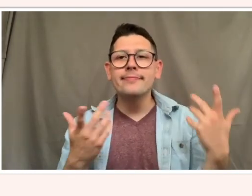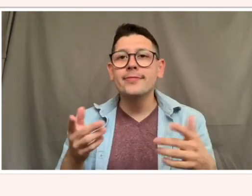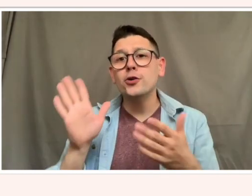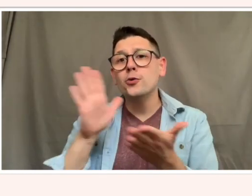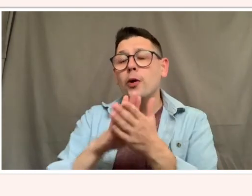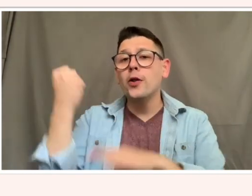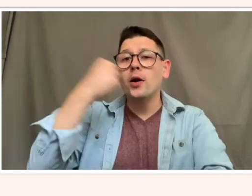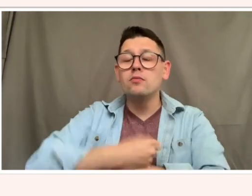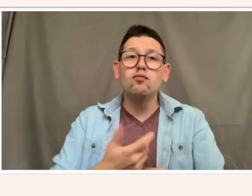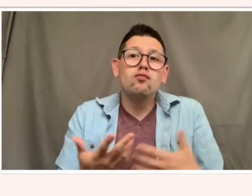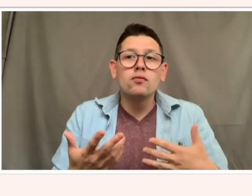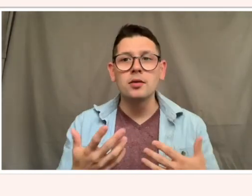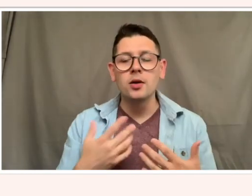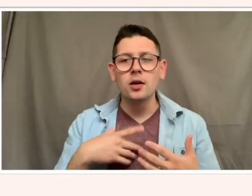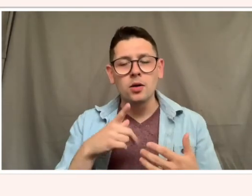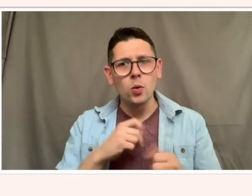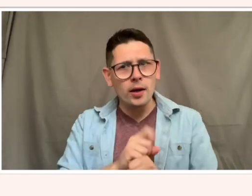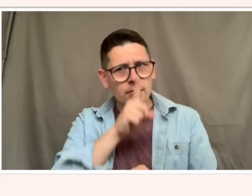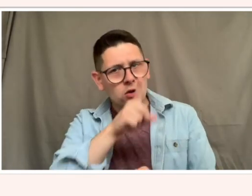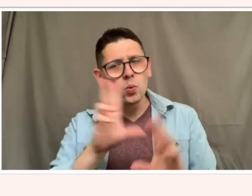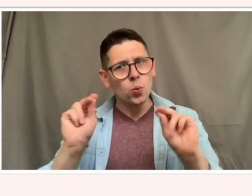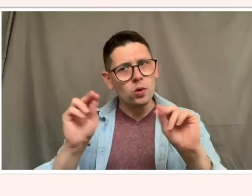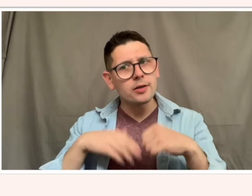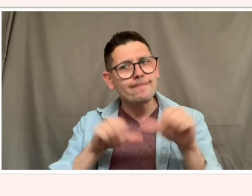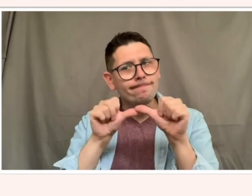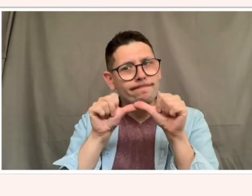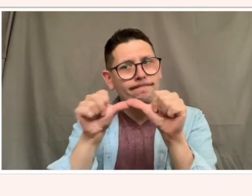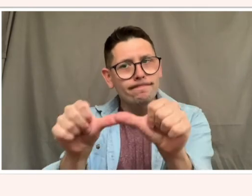We can't just brush them aside obviously in the name of the pandemic.